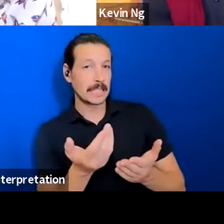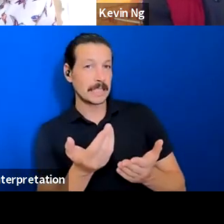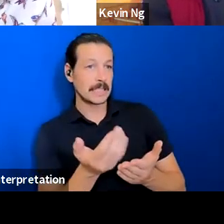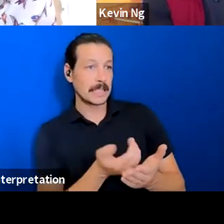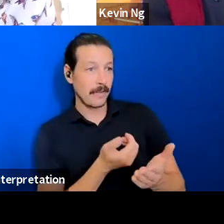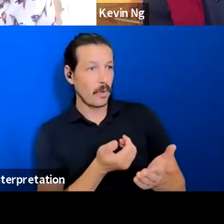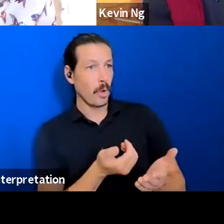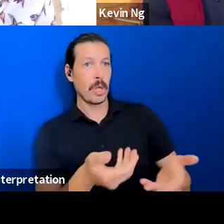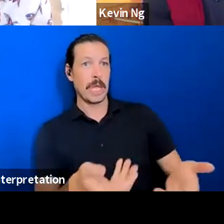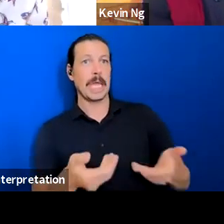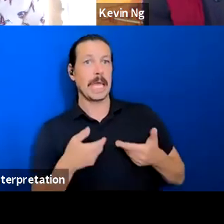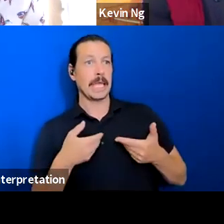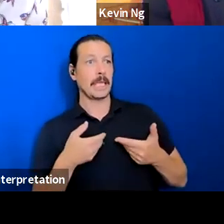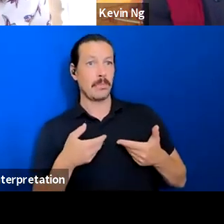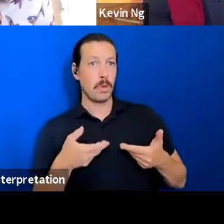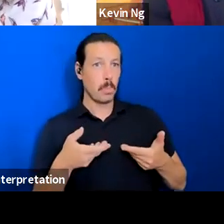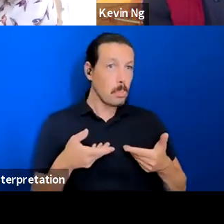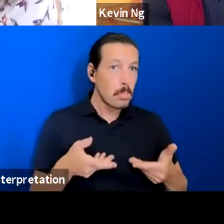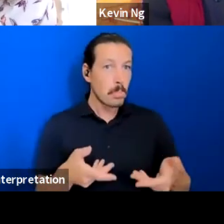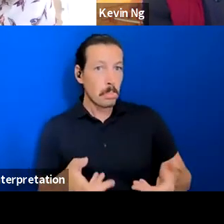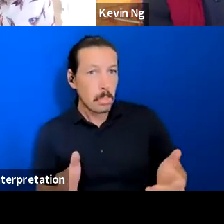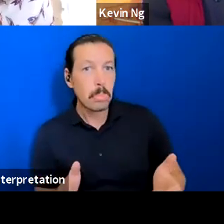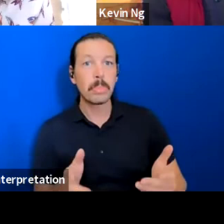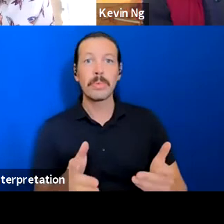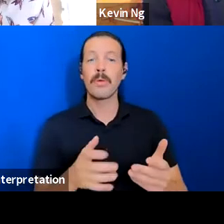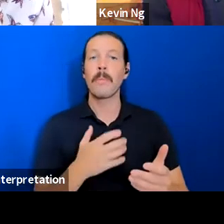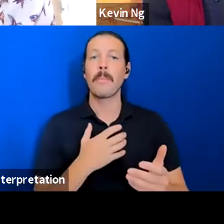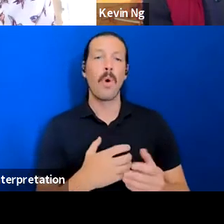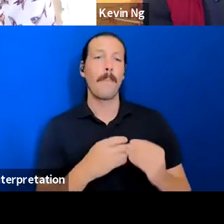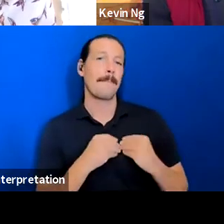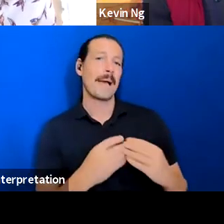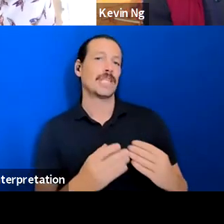It's true what Kevin was saying, I've done some peers for the literature council